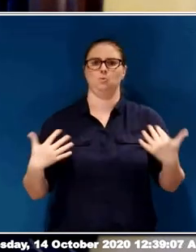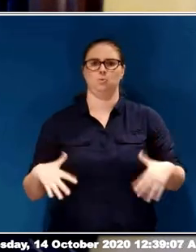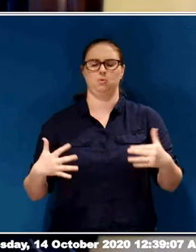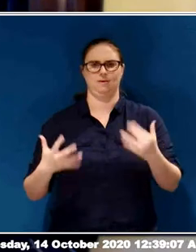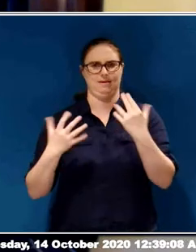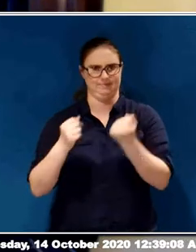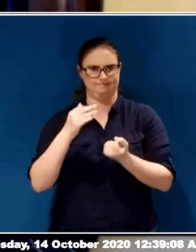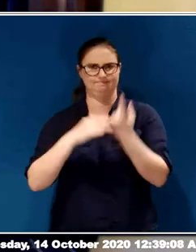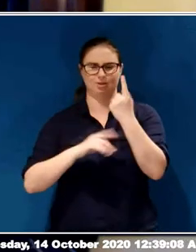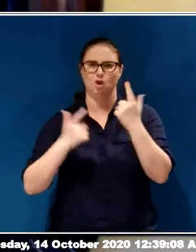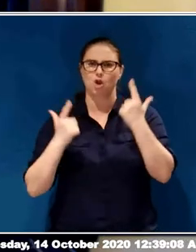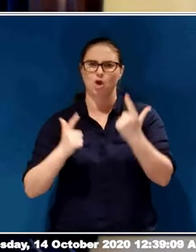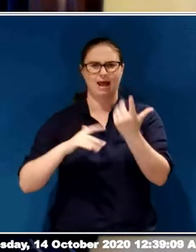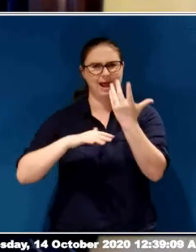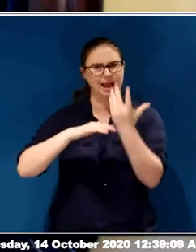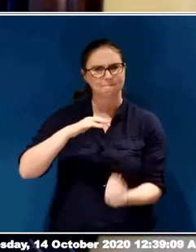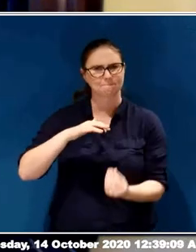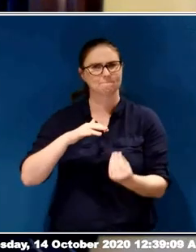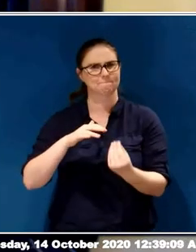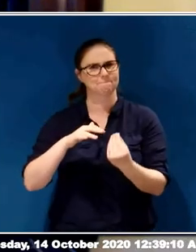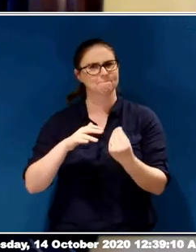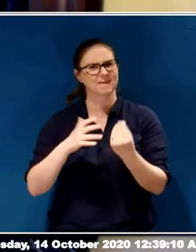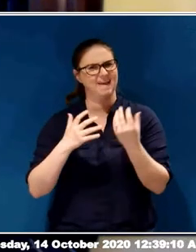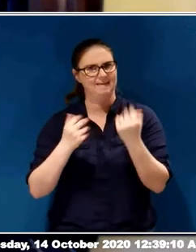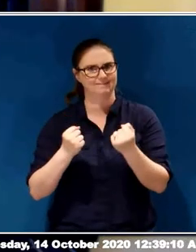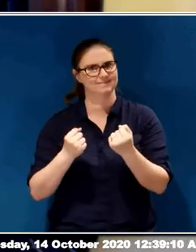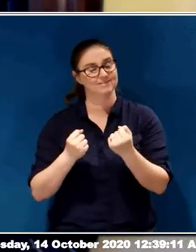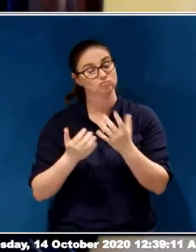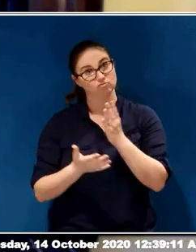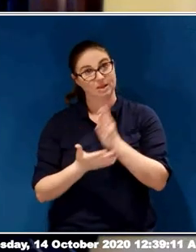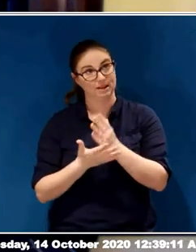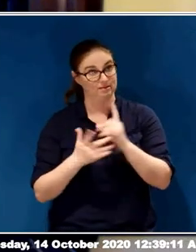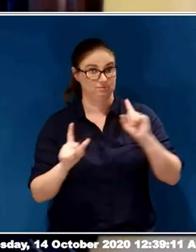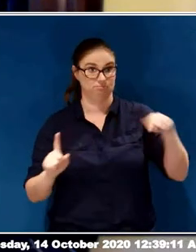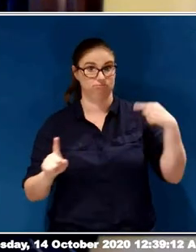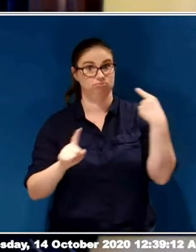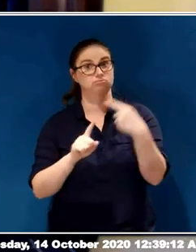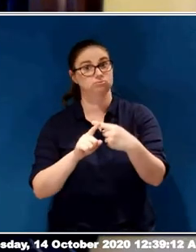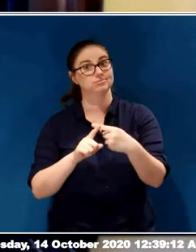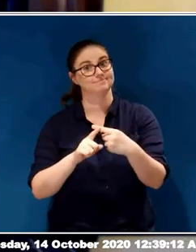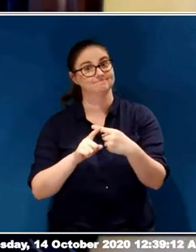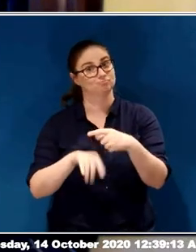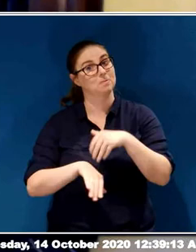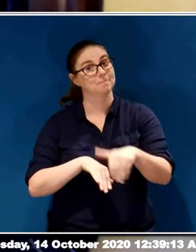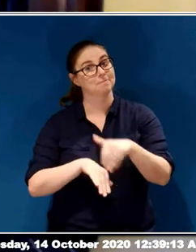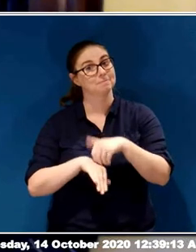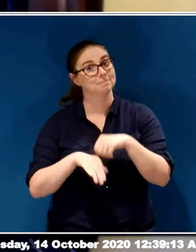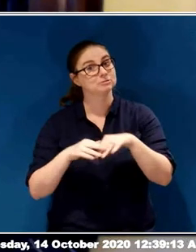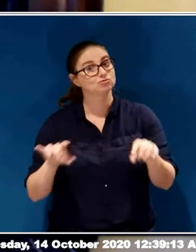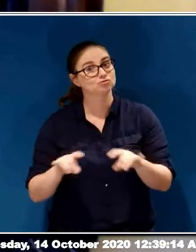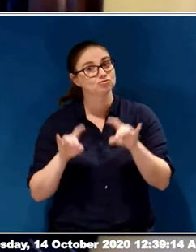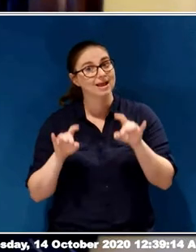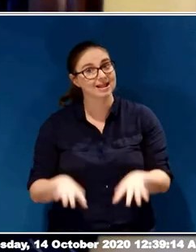Australia, and that it's hampered the impact of policy reform efforts such as